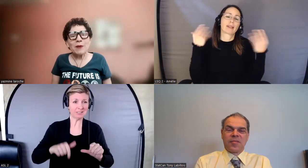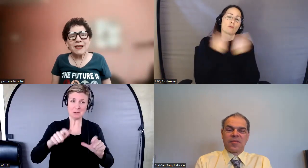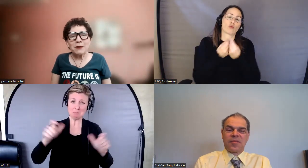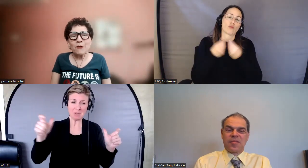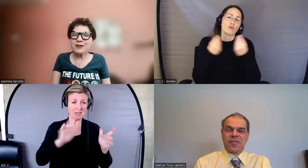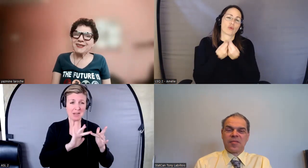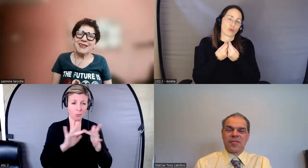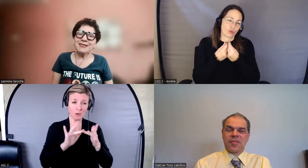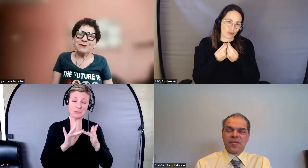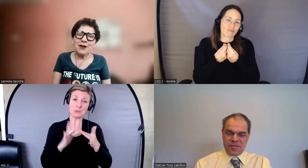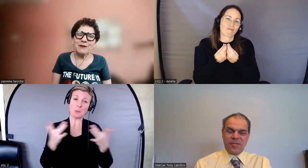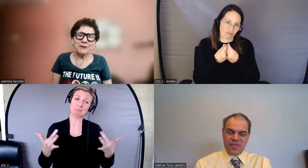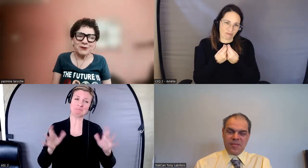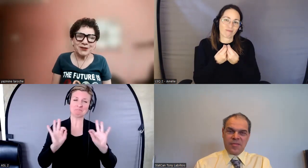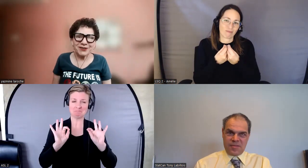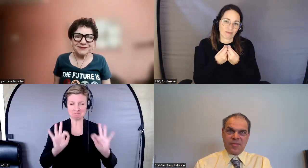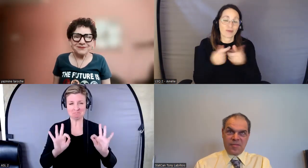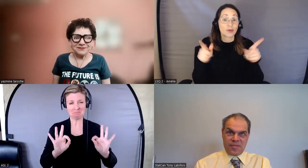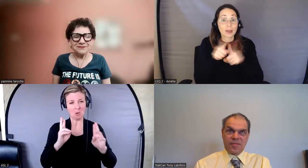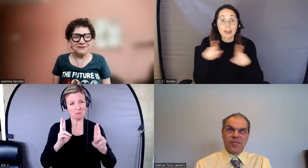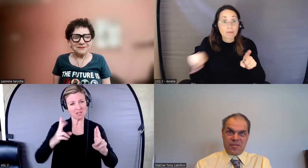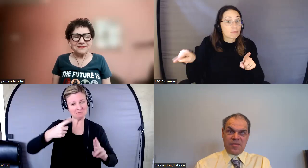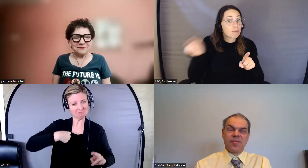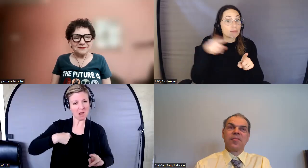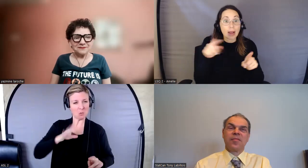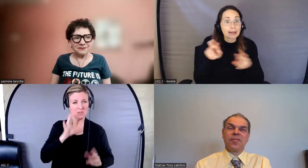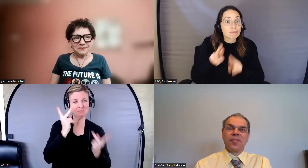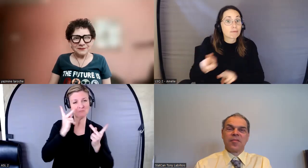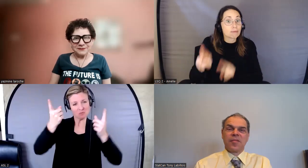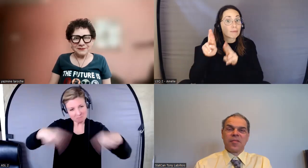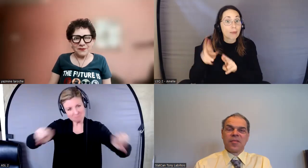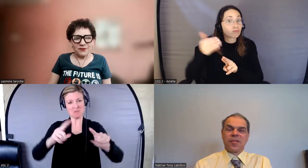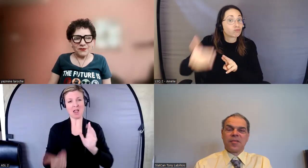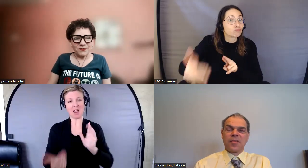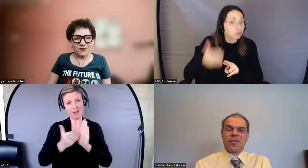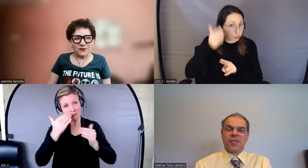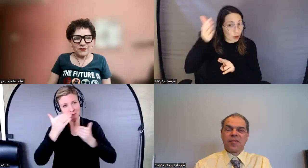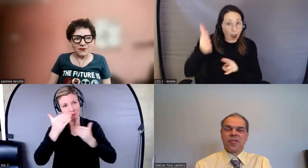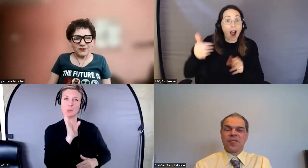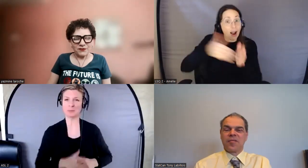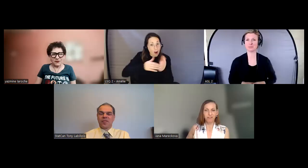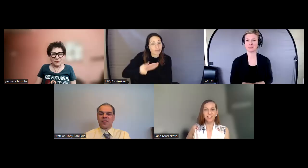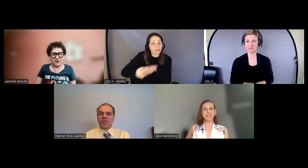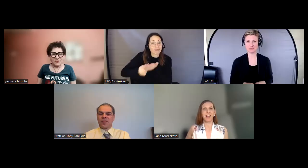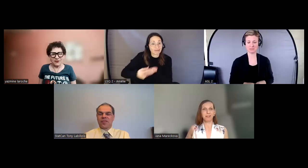paths may cross the game sometime in the future on behalf of the Canon national office I would